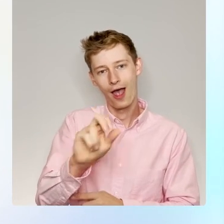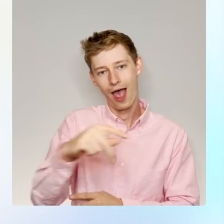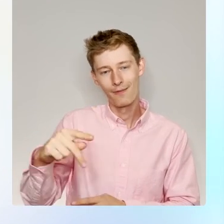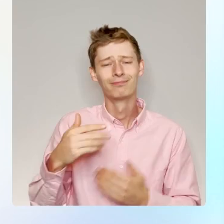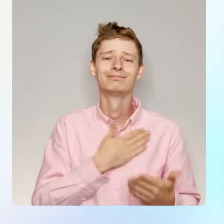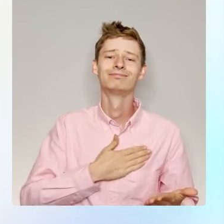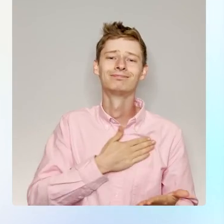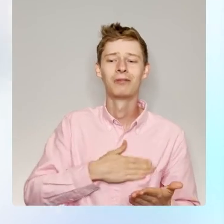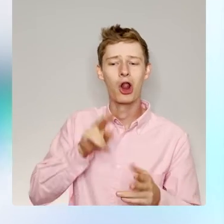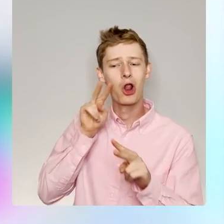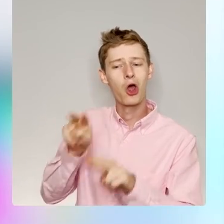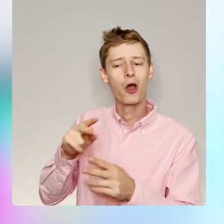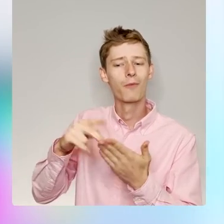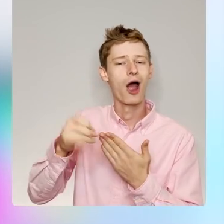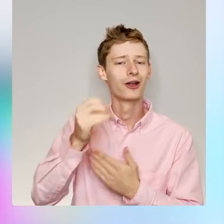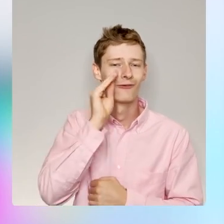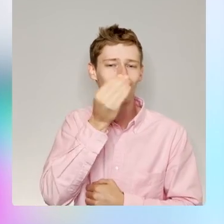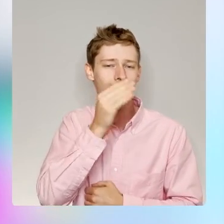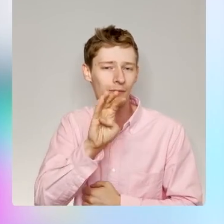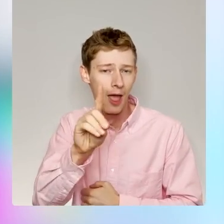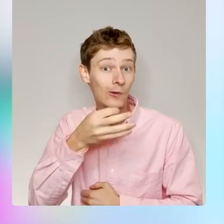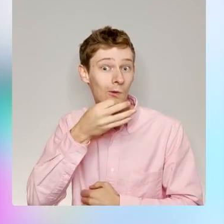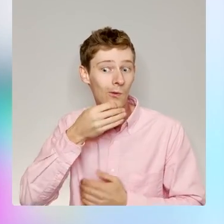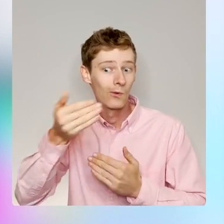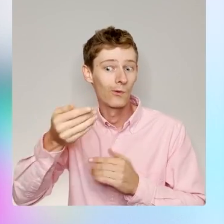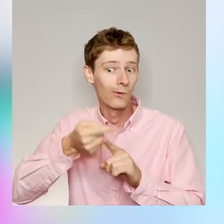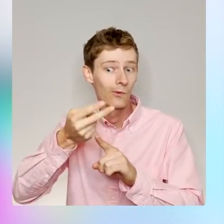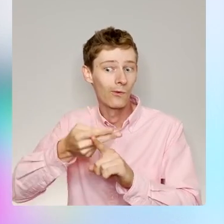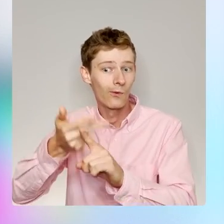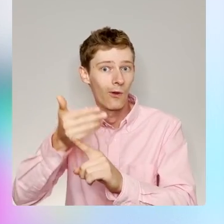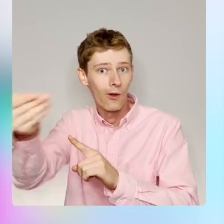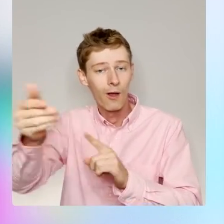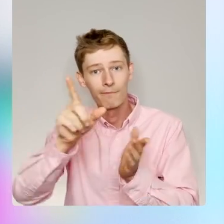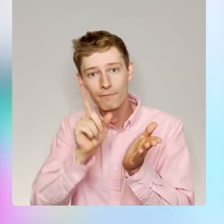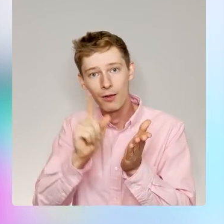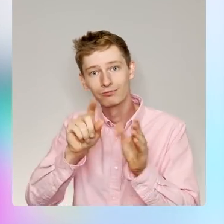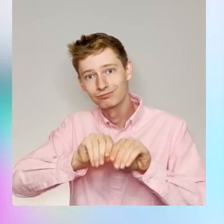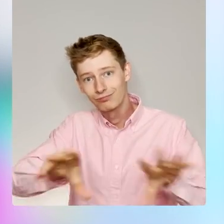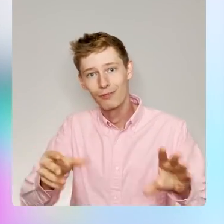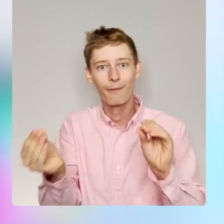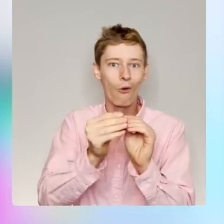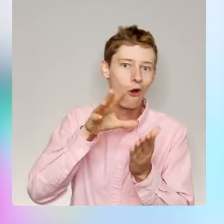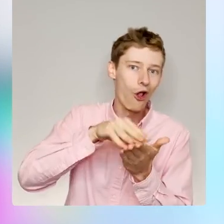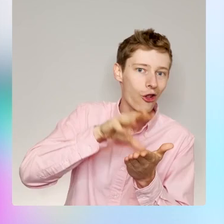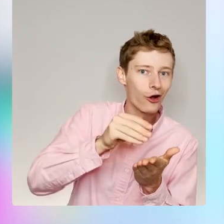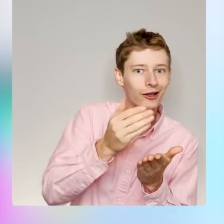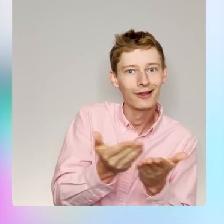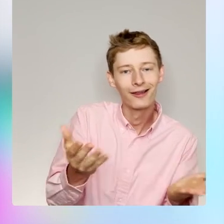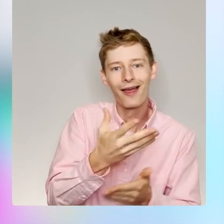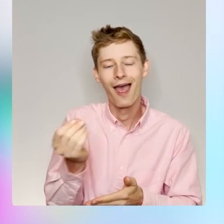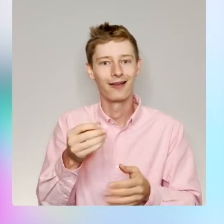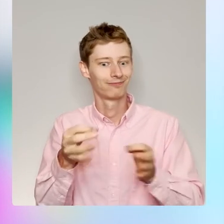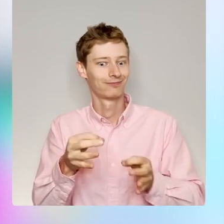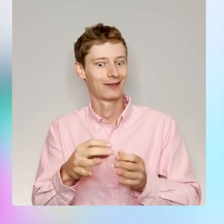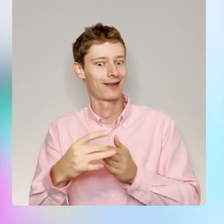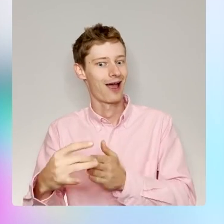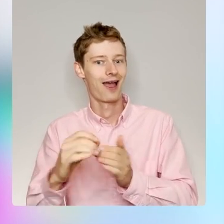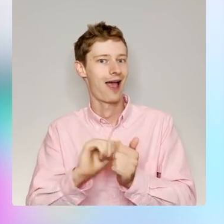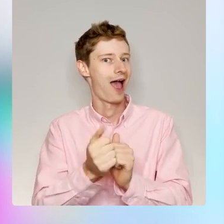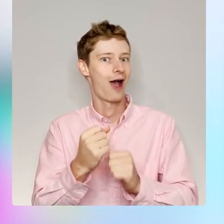and start building their own WebXR apps. Please go check out Project Flowerbed, and keep an eye out over the next few months as we publish more learning materials and guides